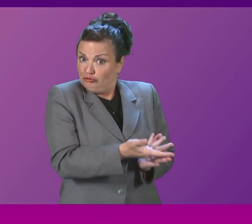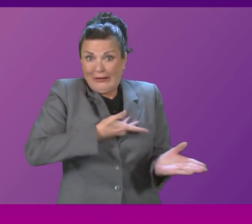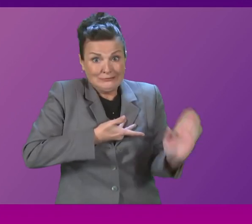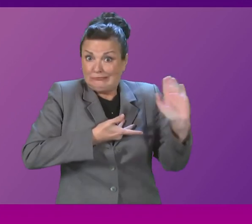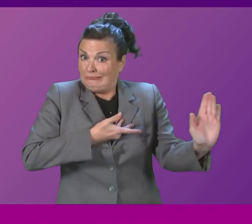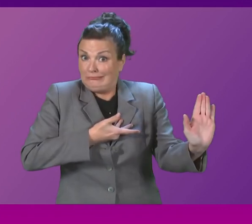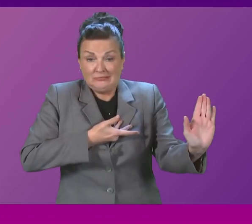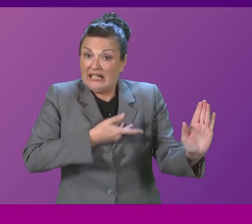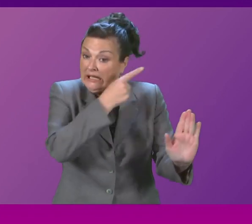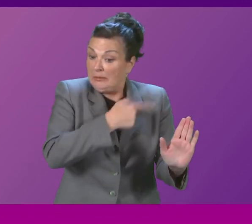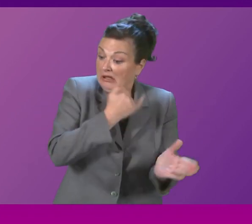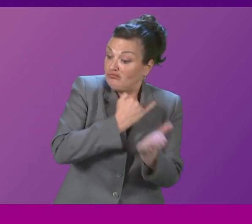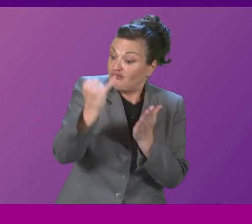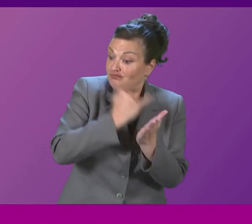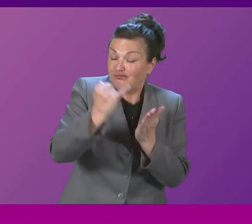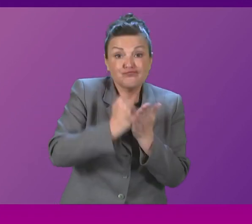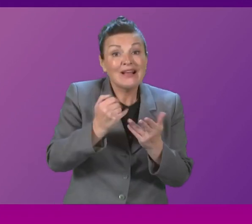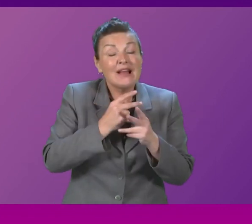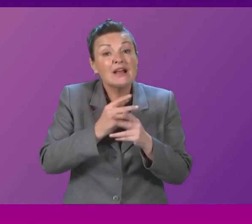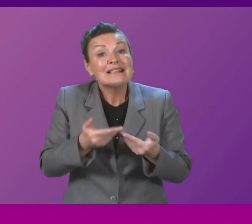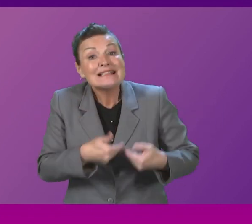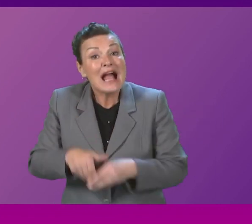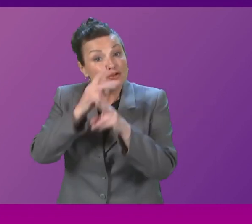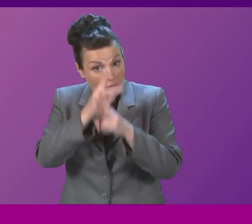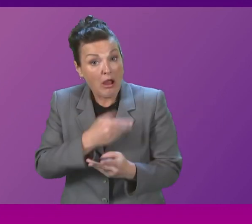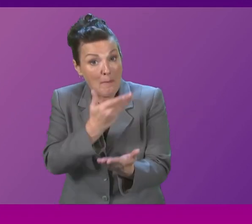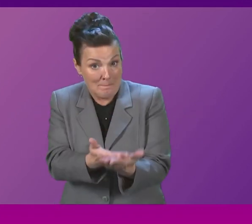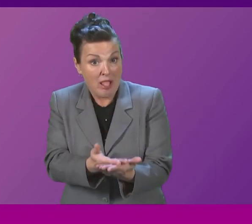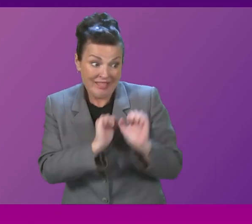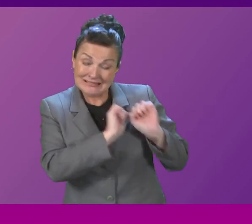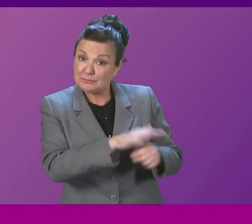scrutiny began. That is his position, but he should not stand up here and say that he takes it because of